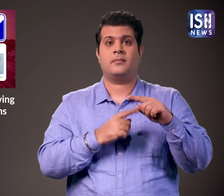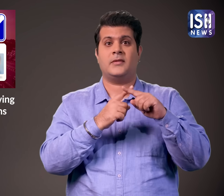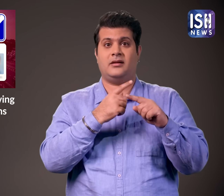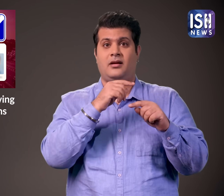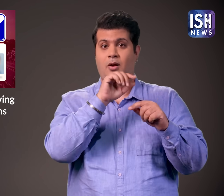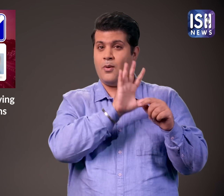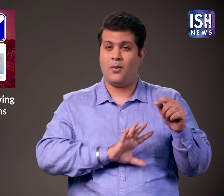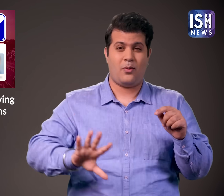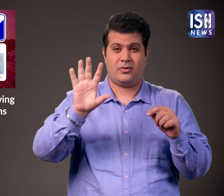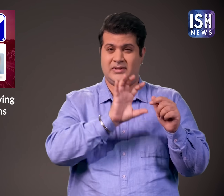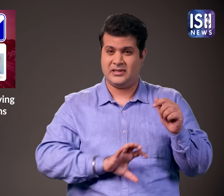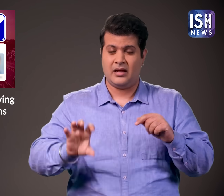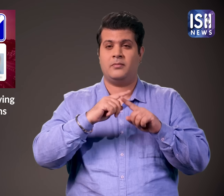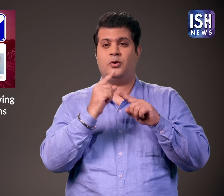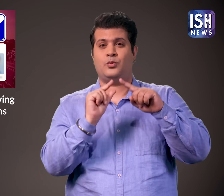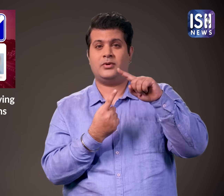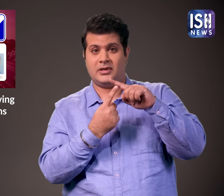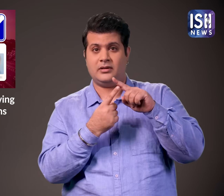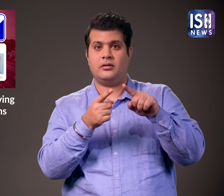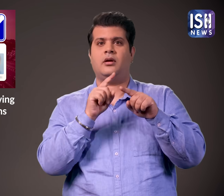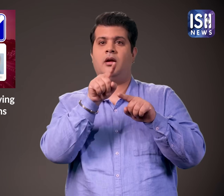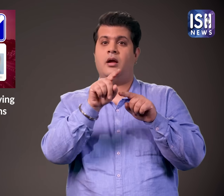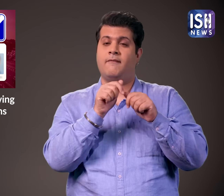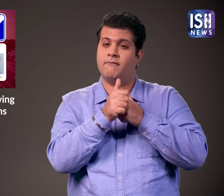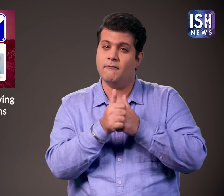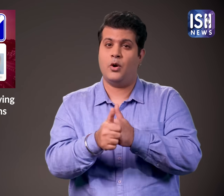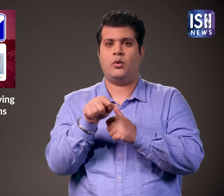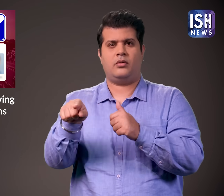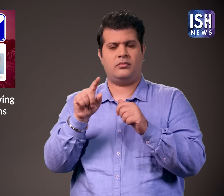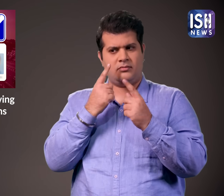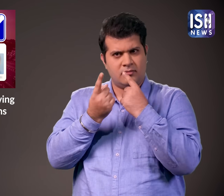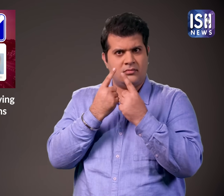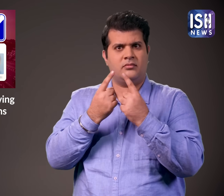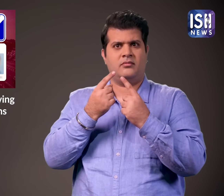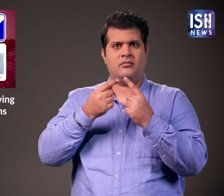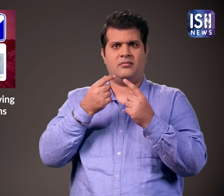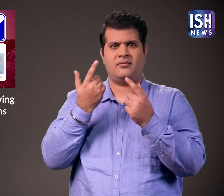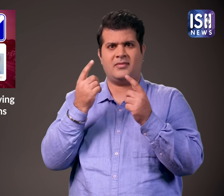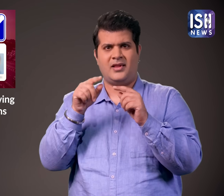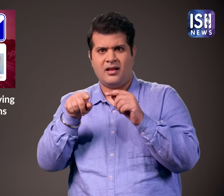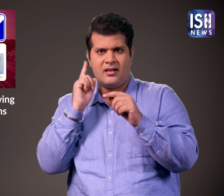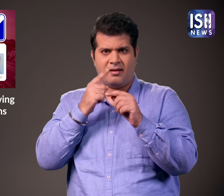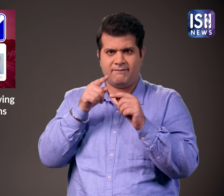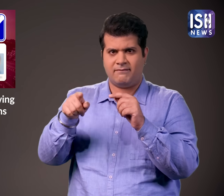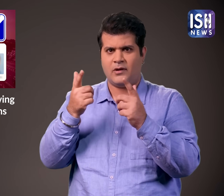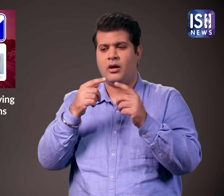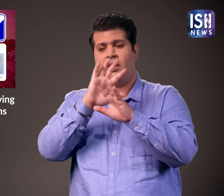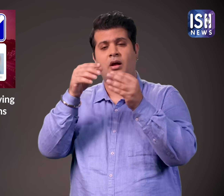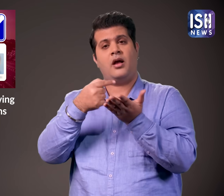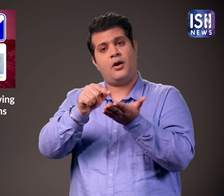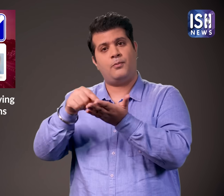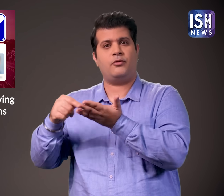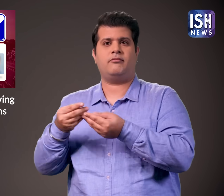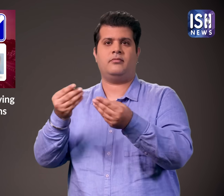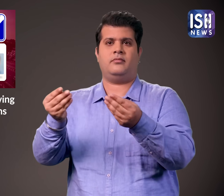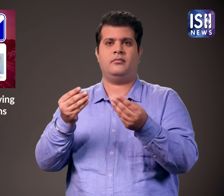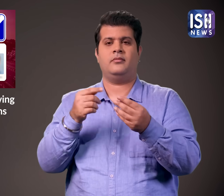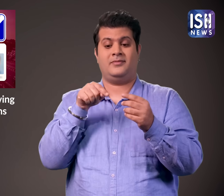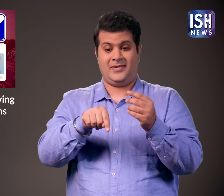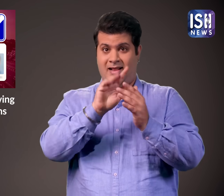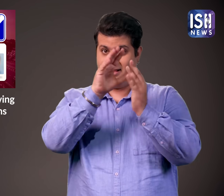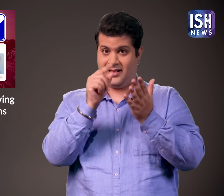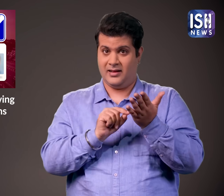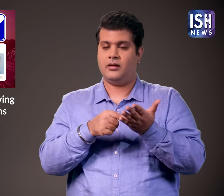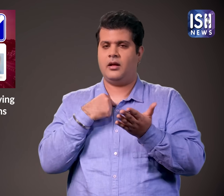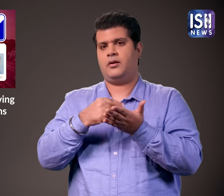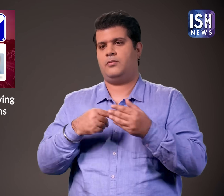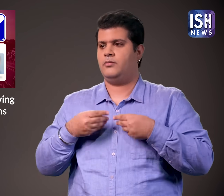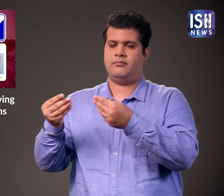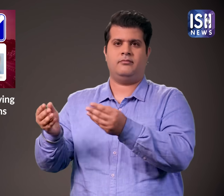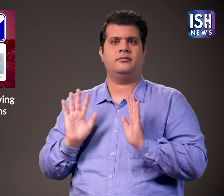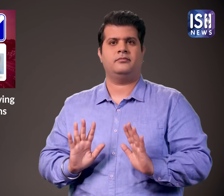All States and Union Territories are asked to follow these instructions carefully and give approvals.